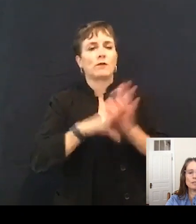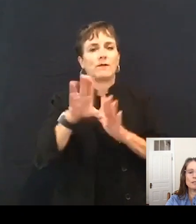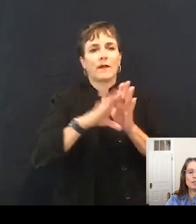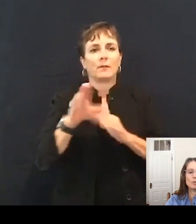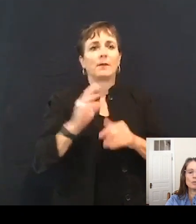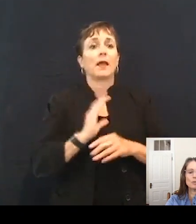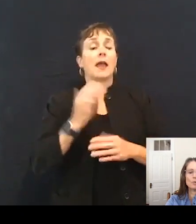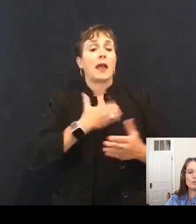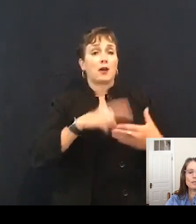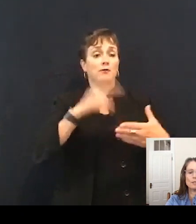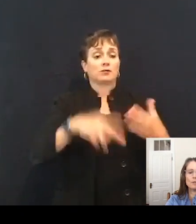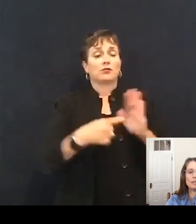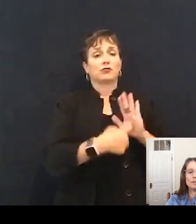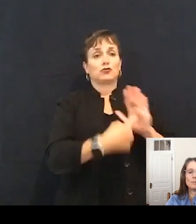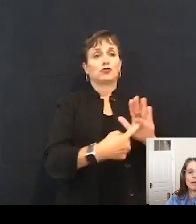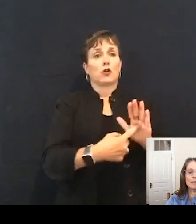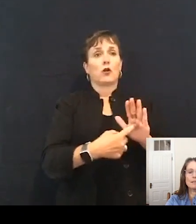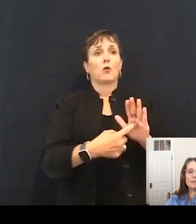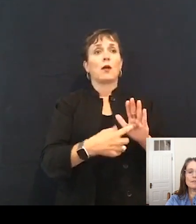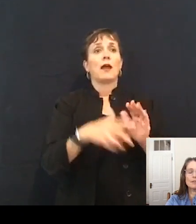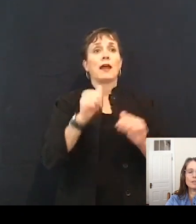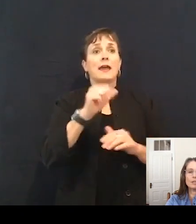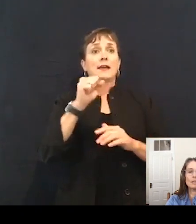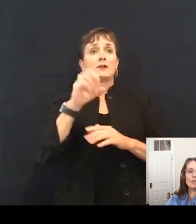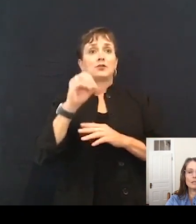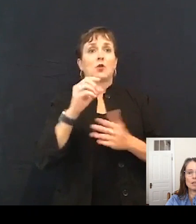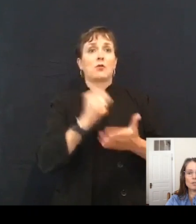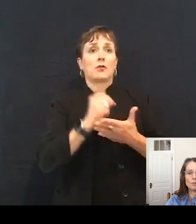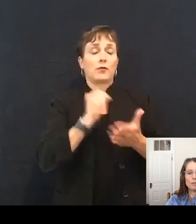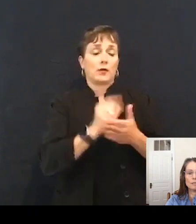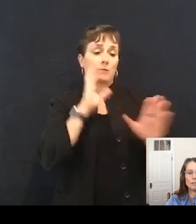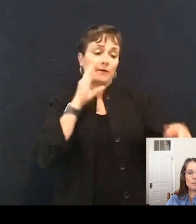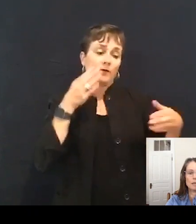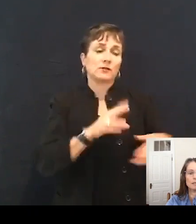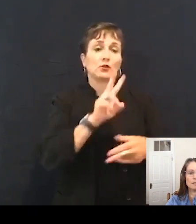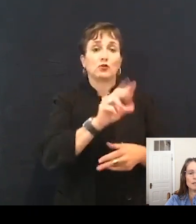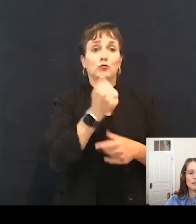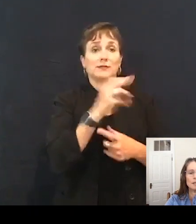restores hearing, balance, and vision in USH1C mice.